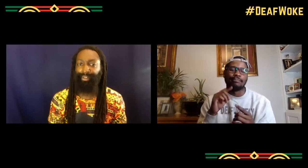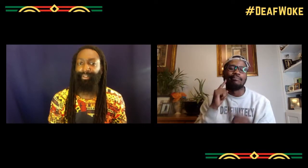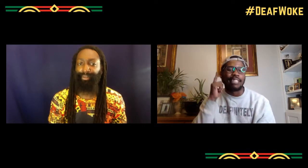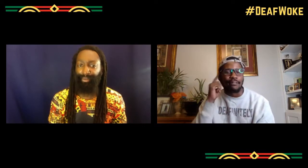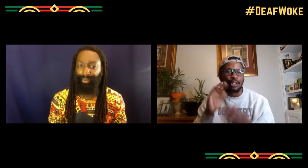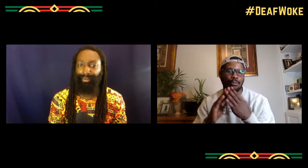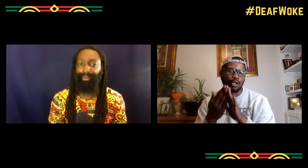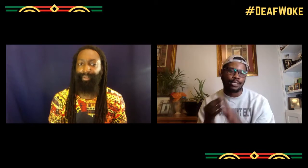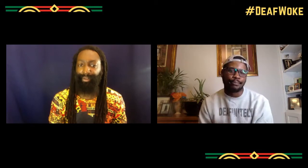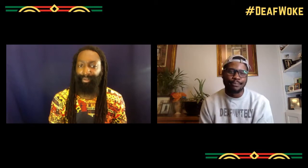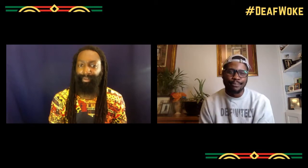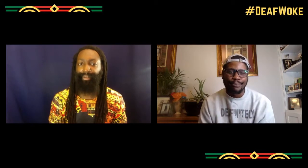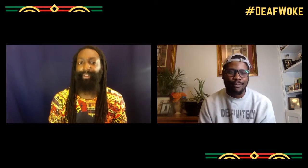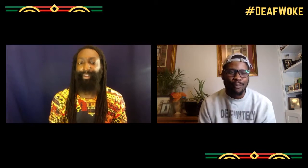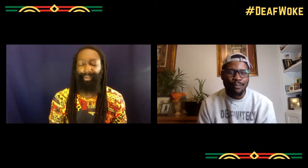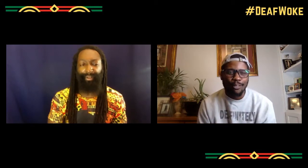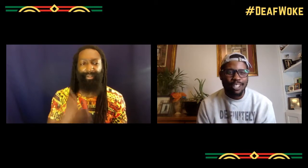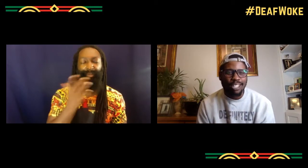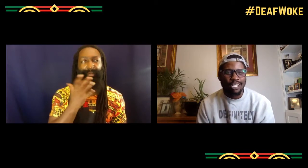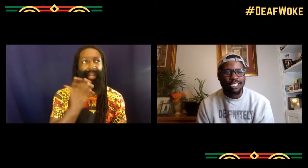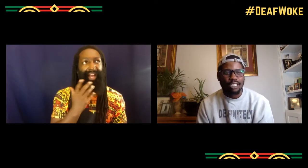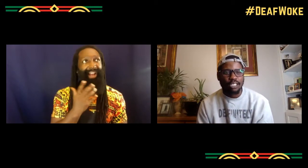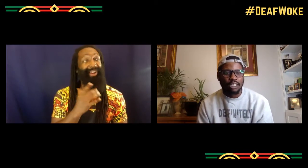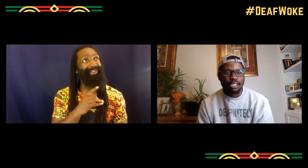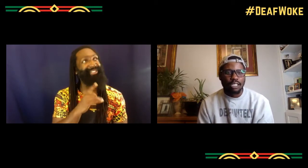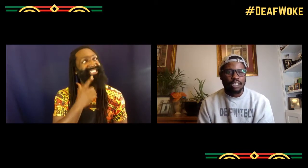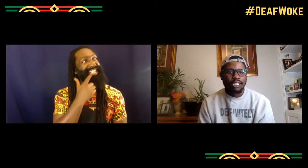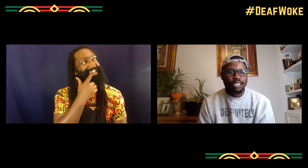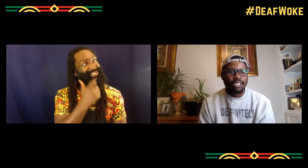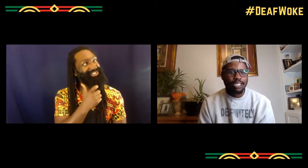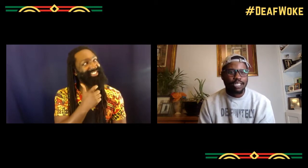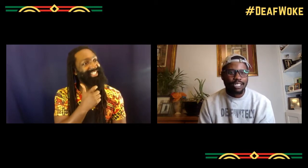into the deaf culture, deaf community over at Gallaudet.